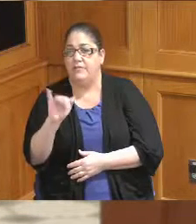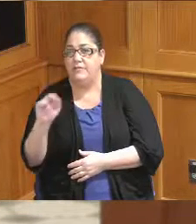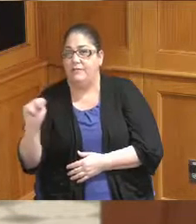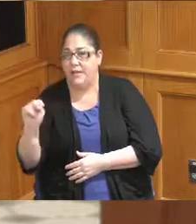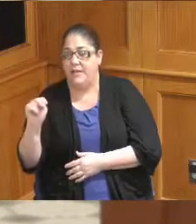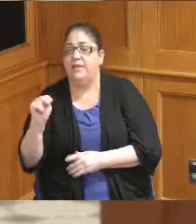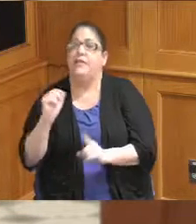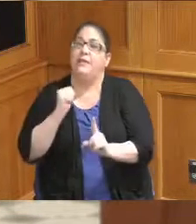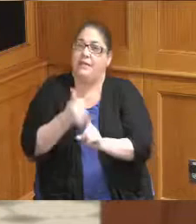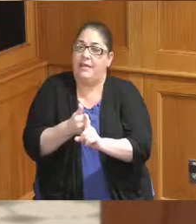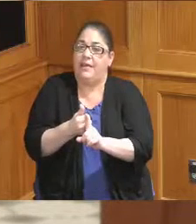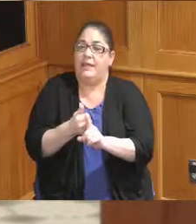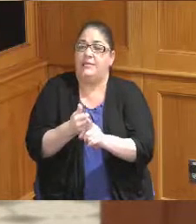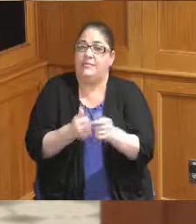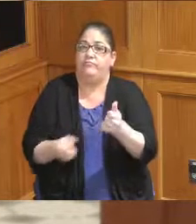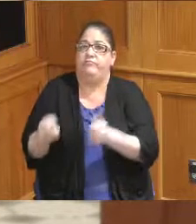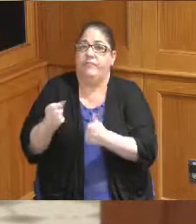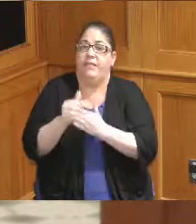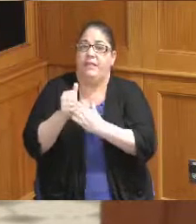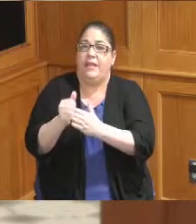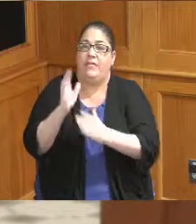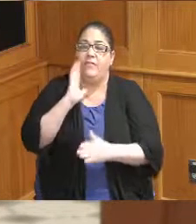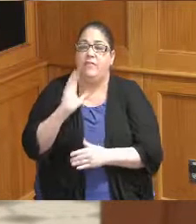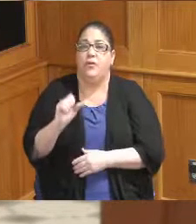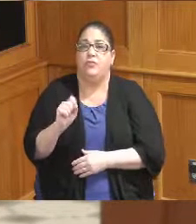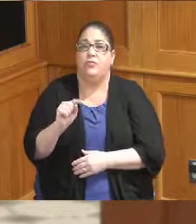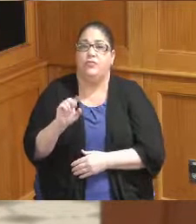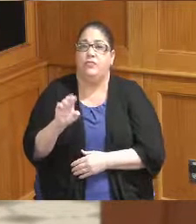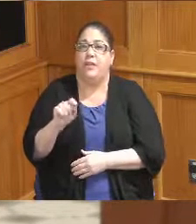to End Homelessness is here as well in case there are any questions regarding that contract